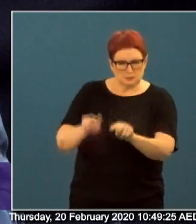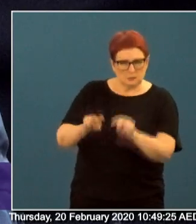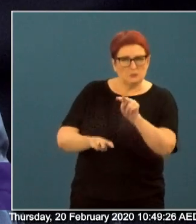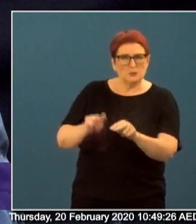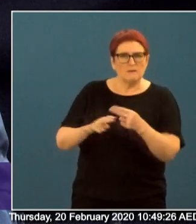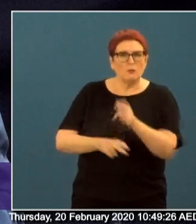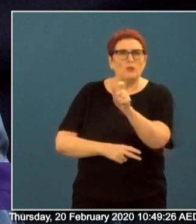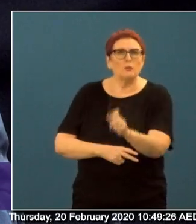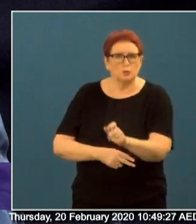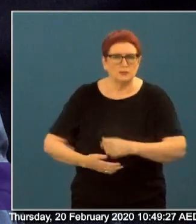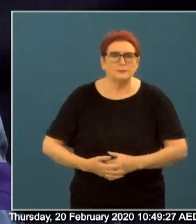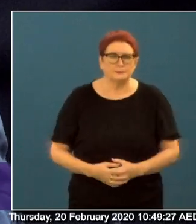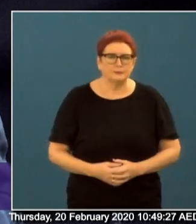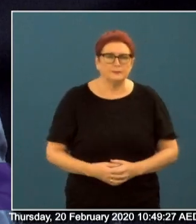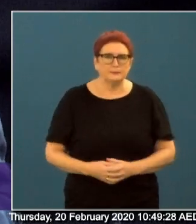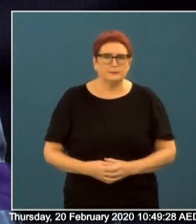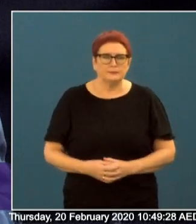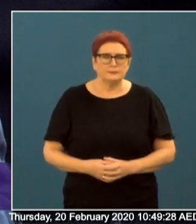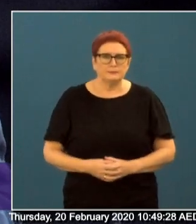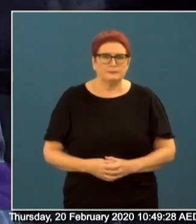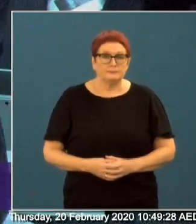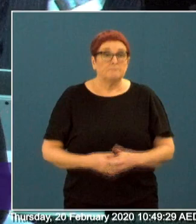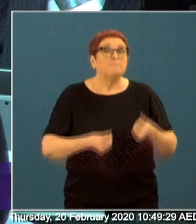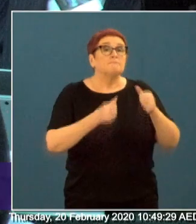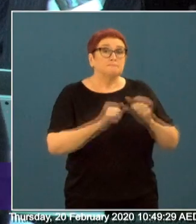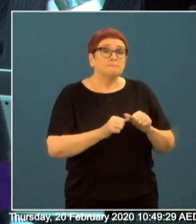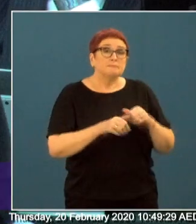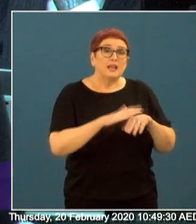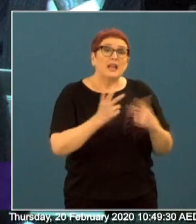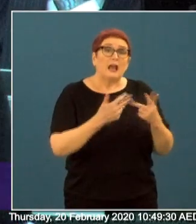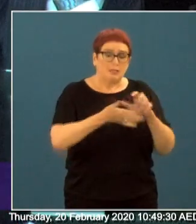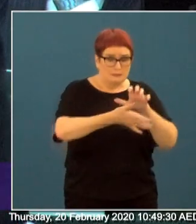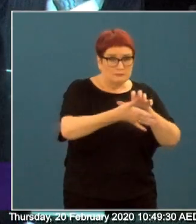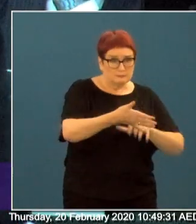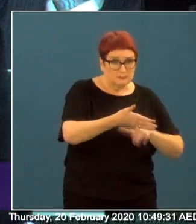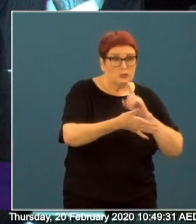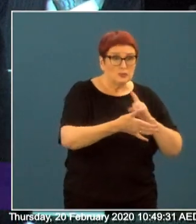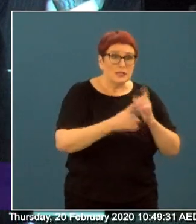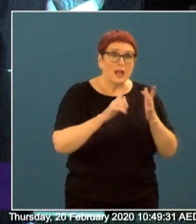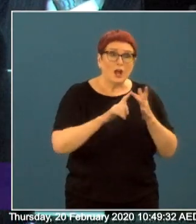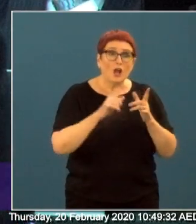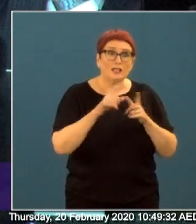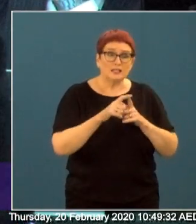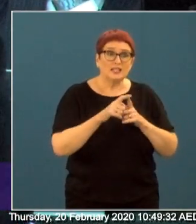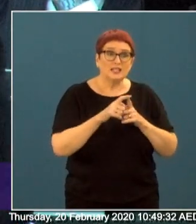of the person's functional abilities. All right. And then, as you say in paragraph 20, intellectual disability is a lifelong condition,